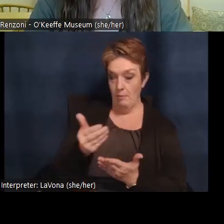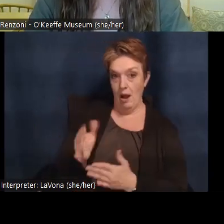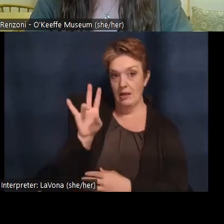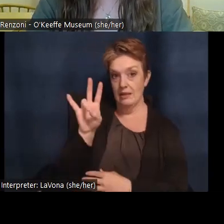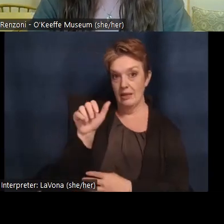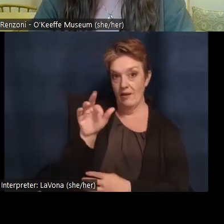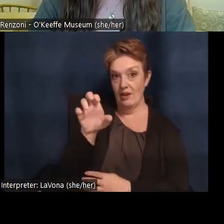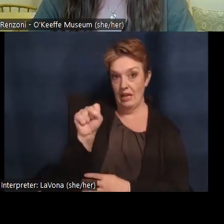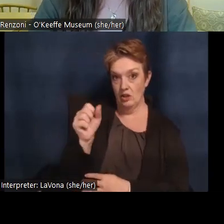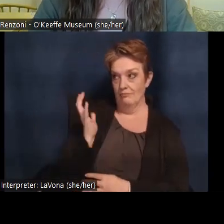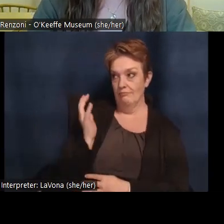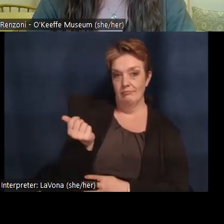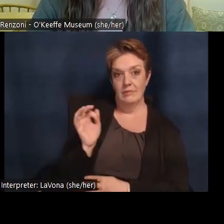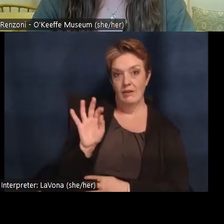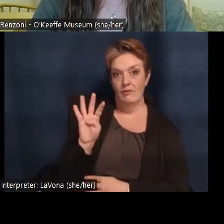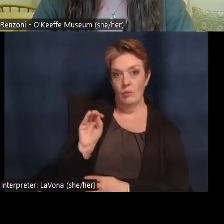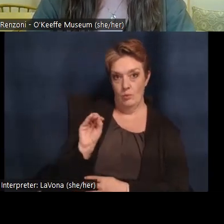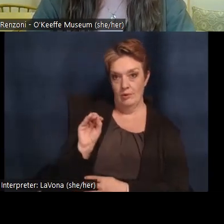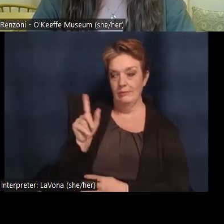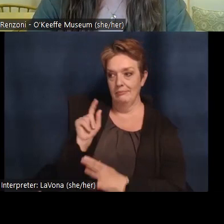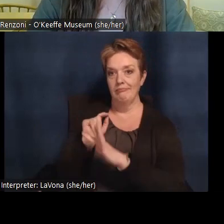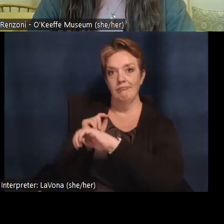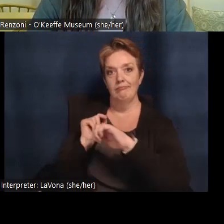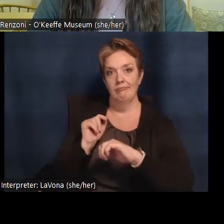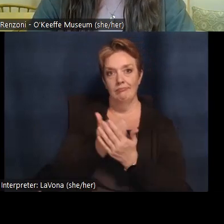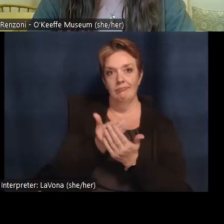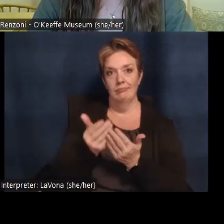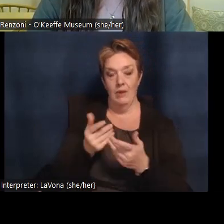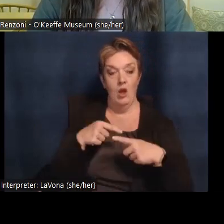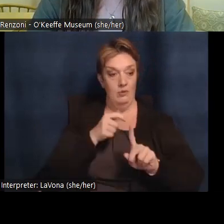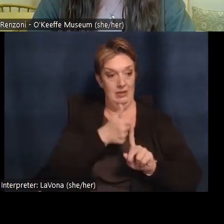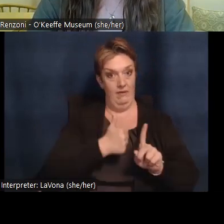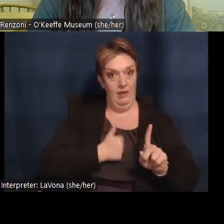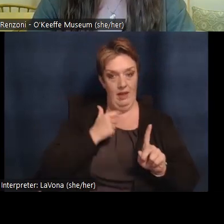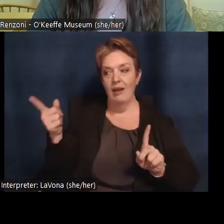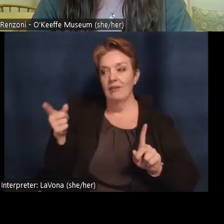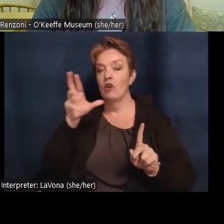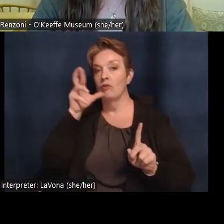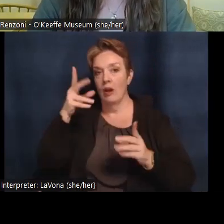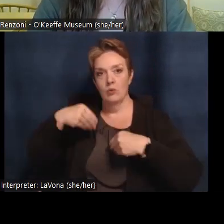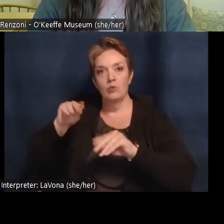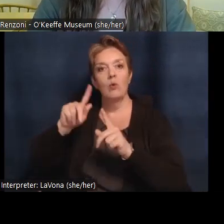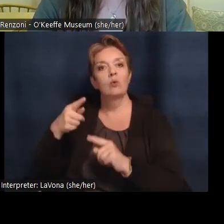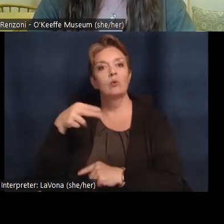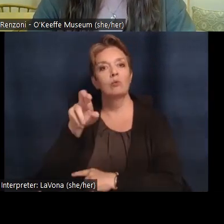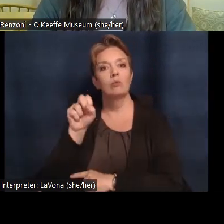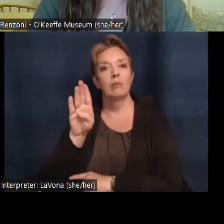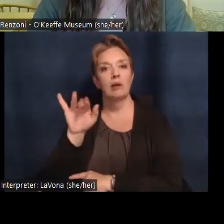During O’Keeffe's lifetime, the ranch was sold to the Presbyterian Church, and they continue to operate the ranch today.